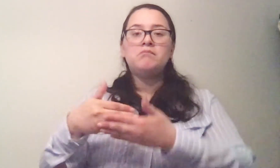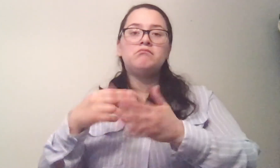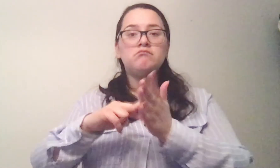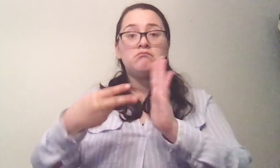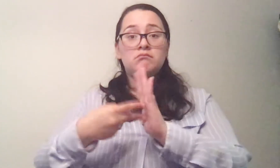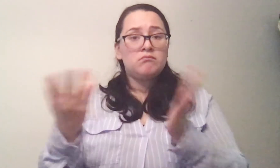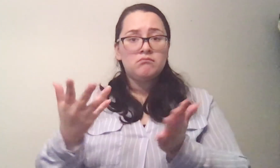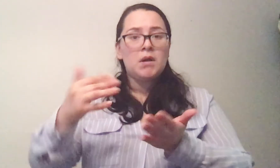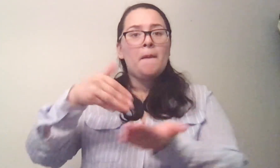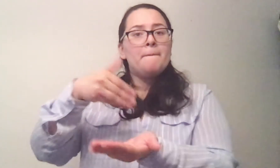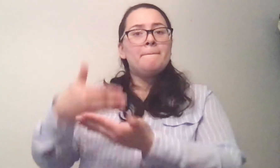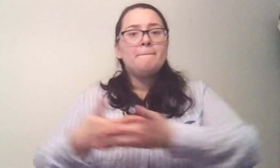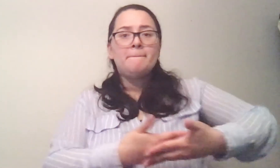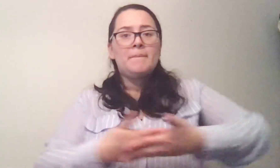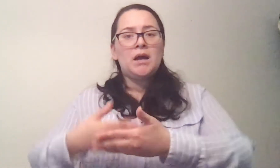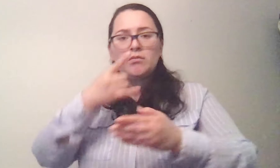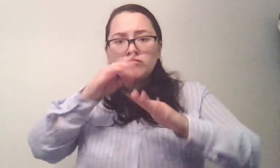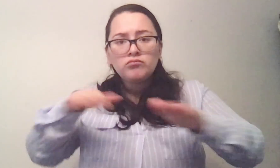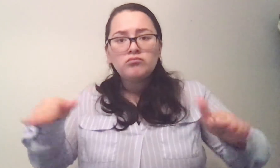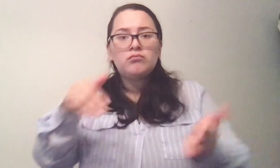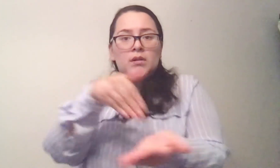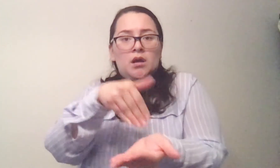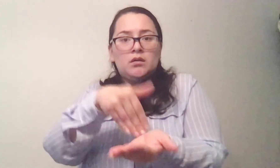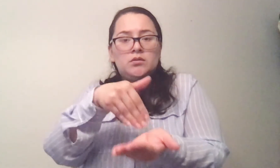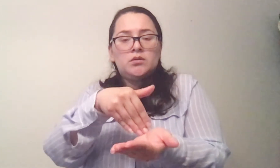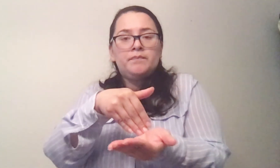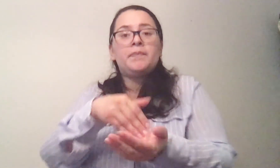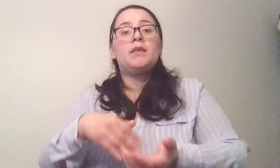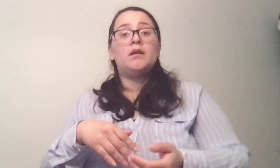meaning a baby/children doctor.